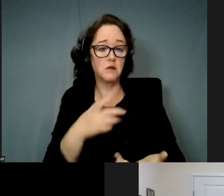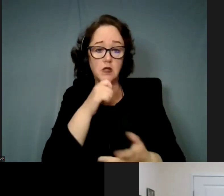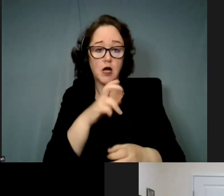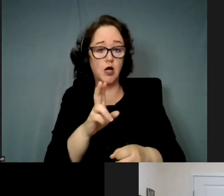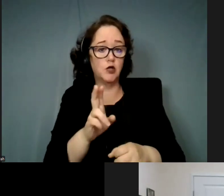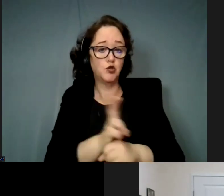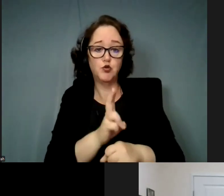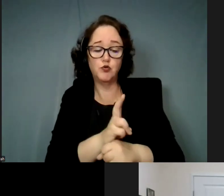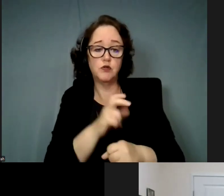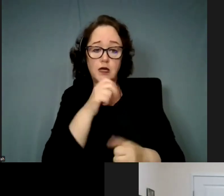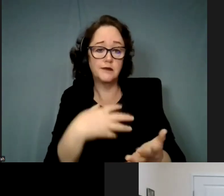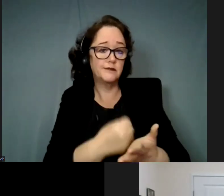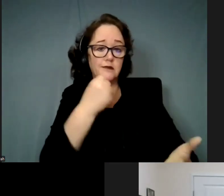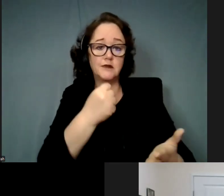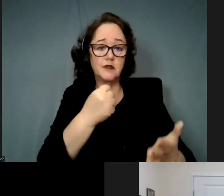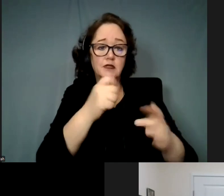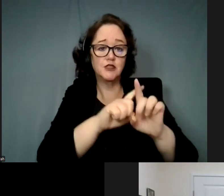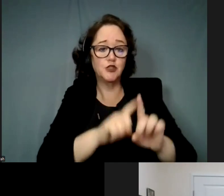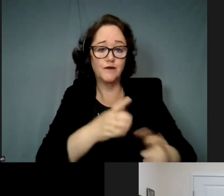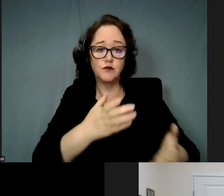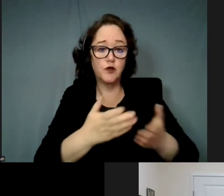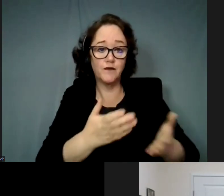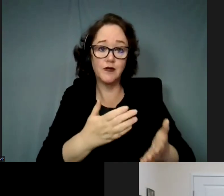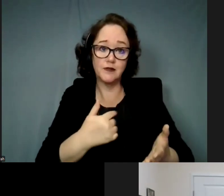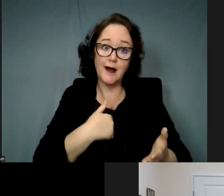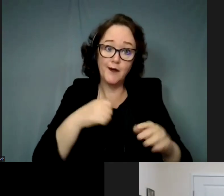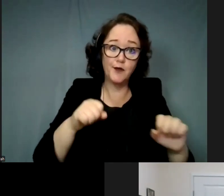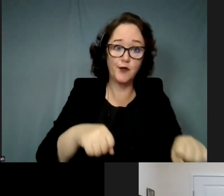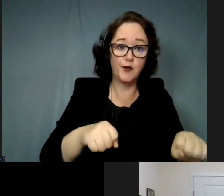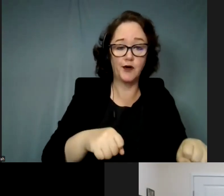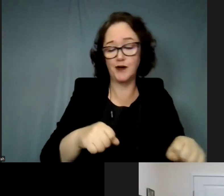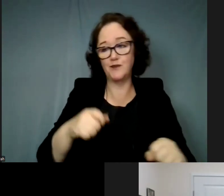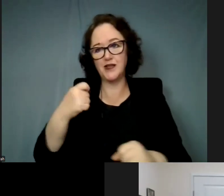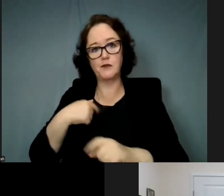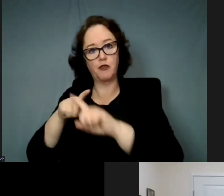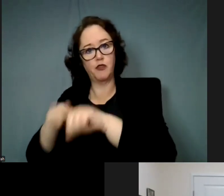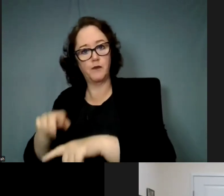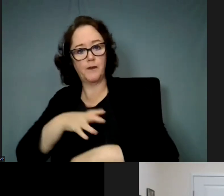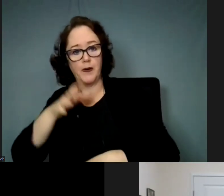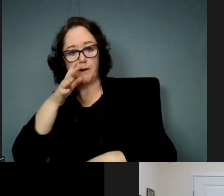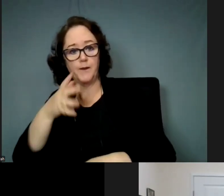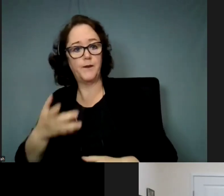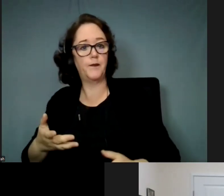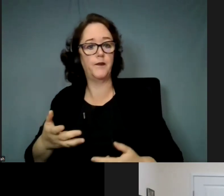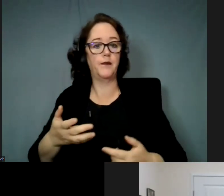my care. So I would have people come in three times a day for